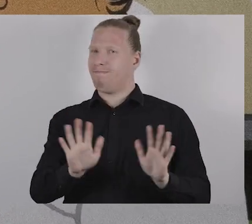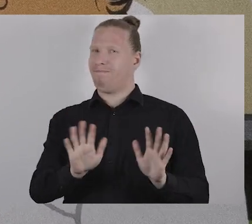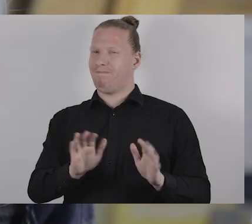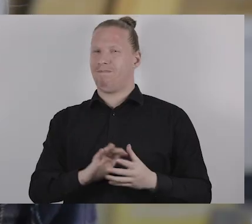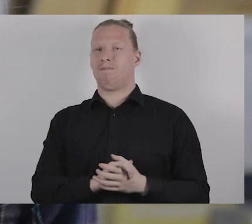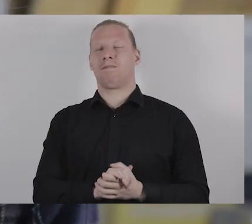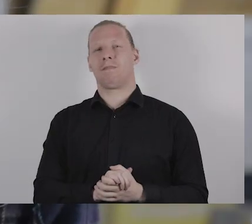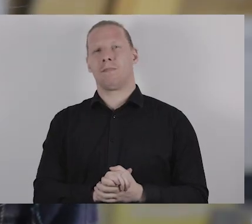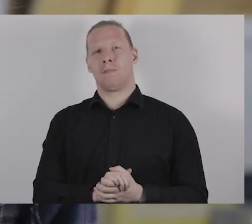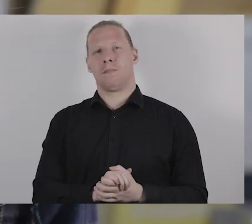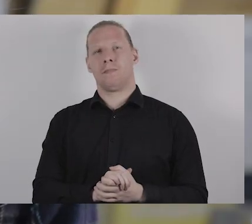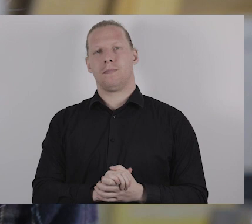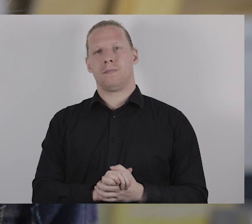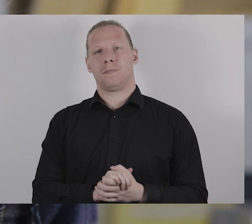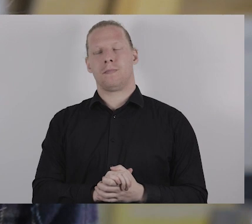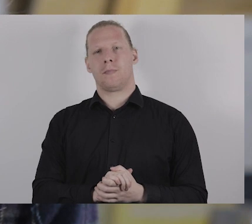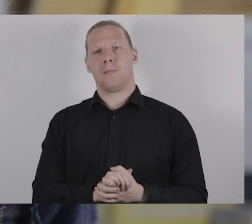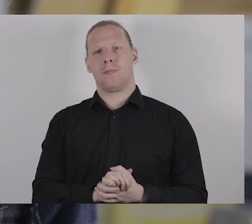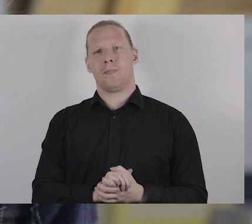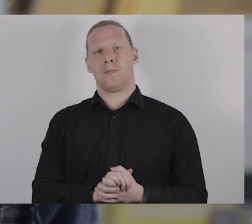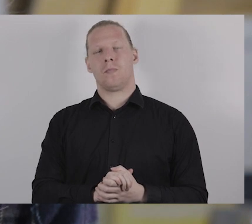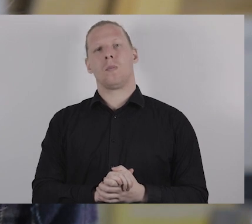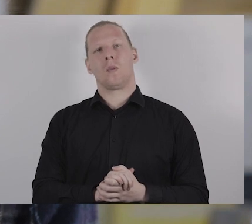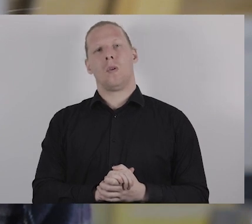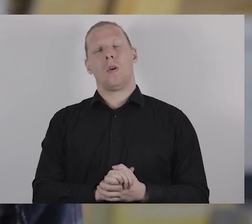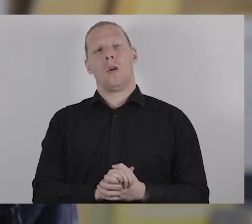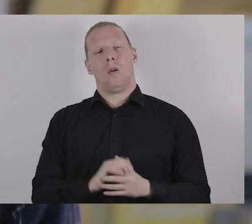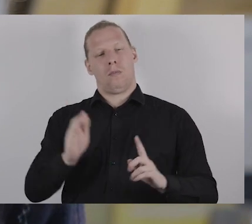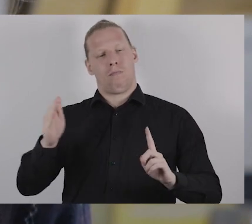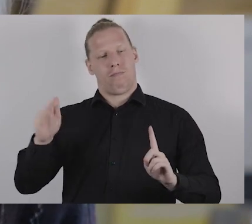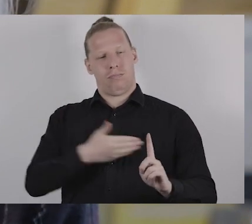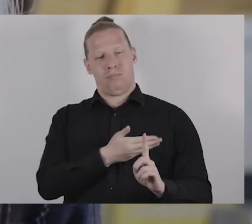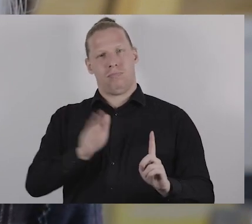Don't waste them... on, you know, trivial pursuits.